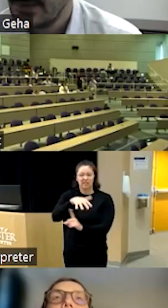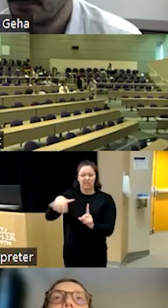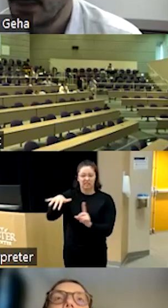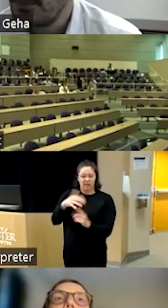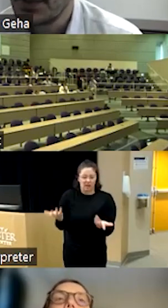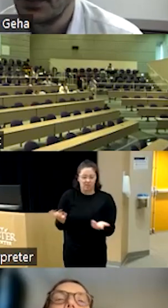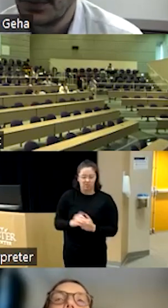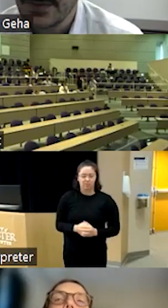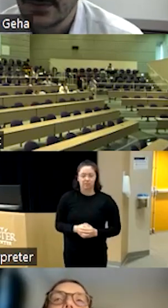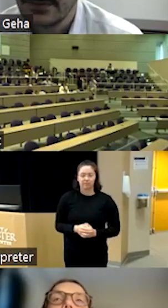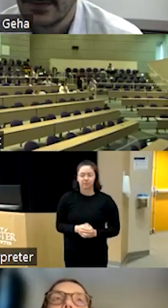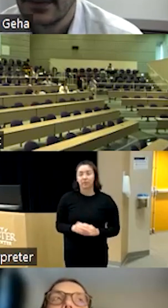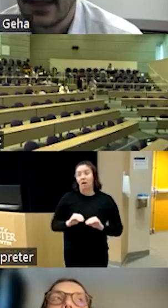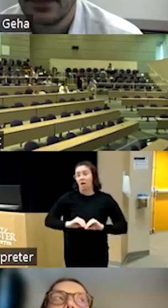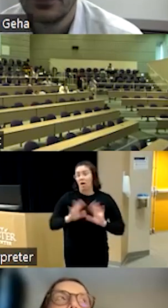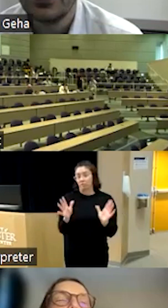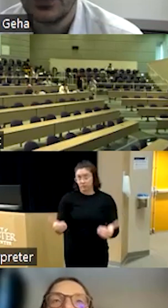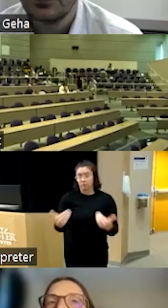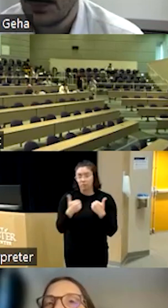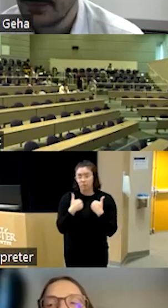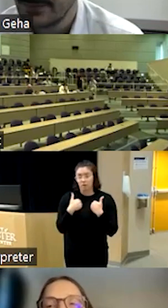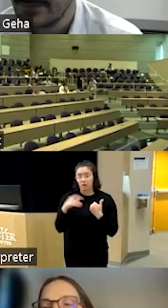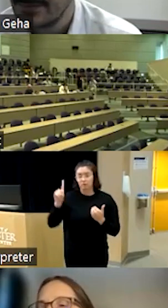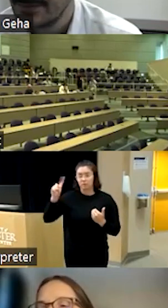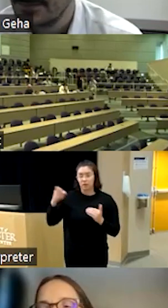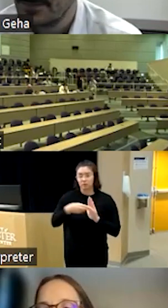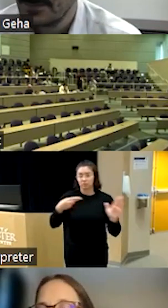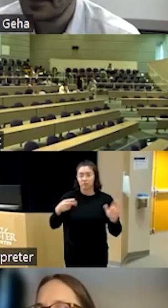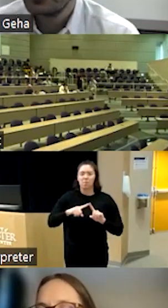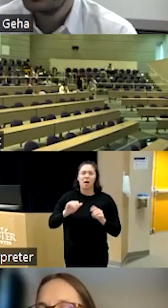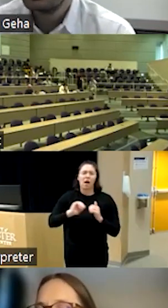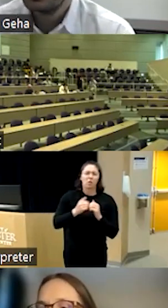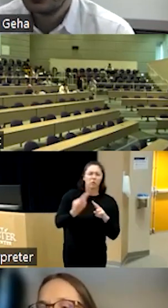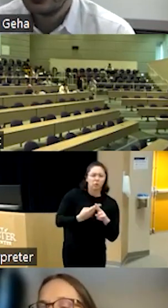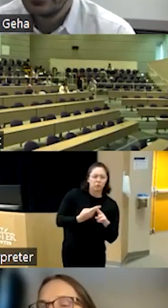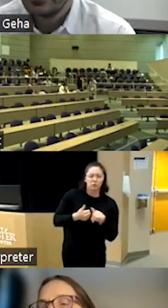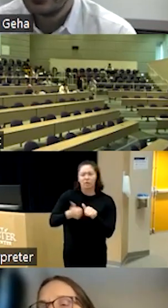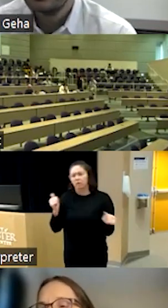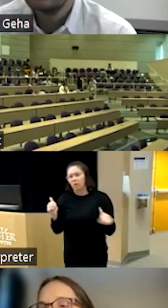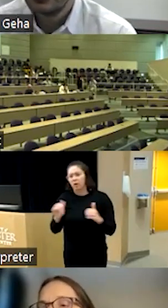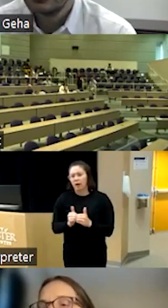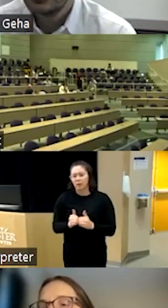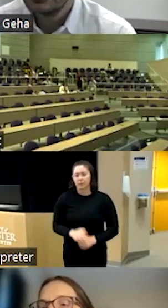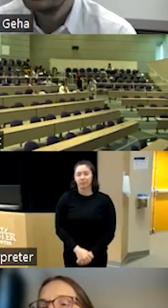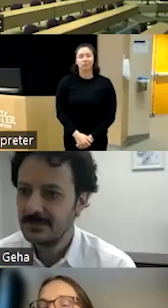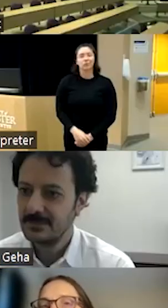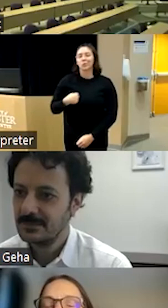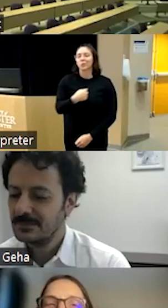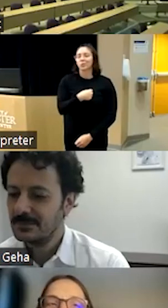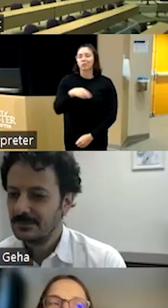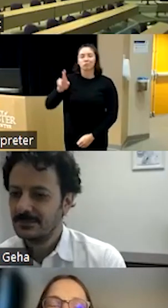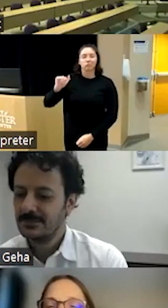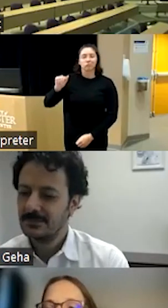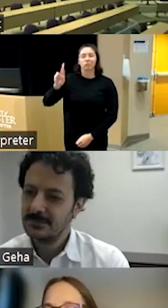I mean how much do you use it and how do you avoid it really rarely if I can give you some examples